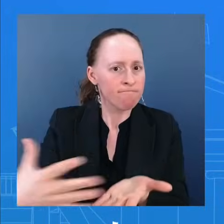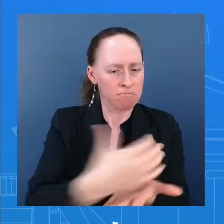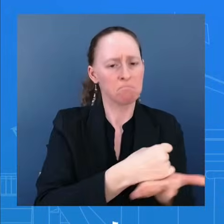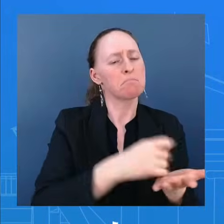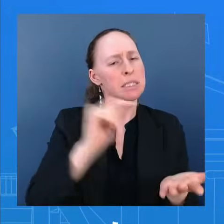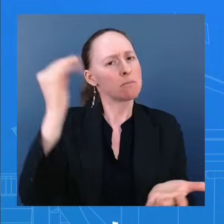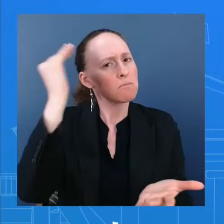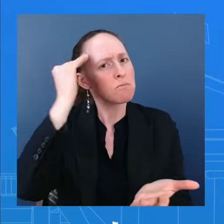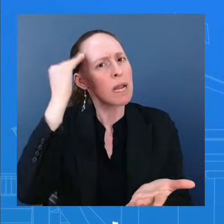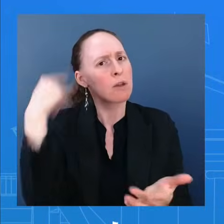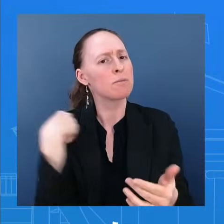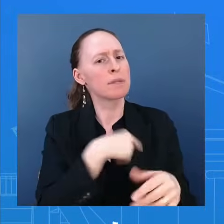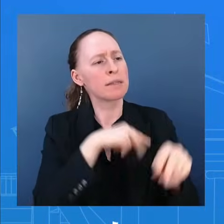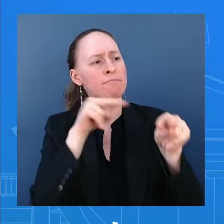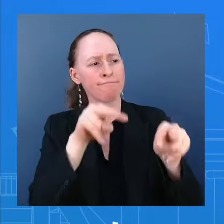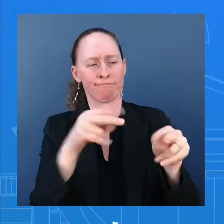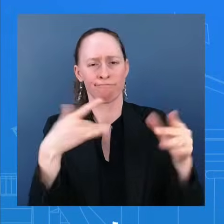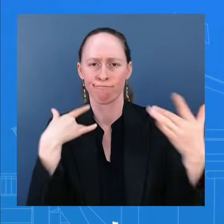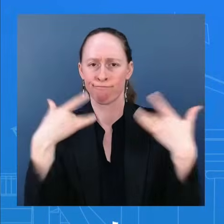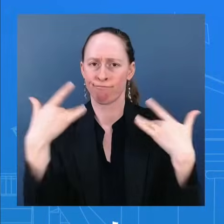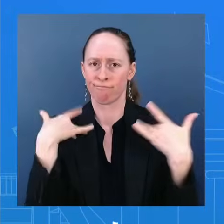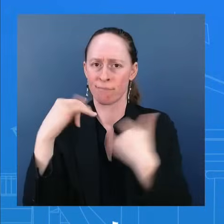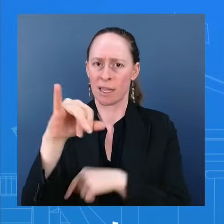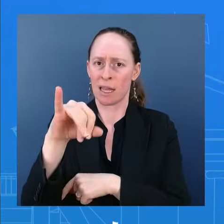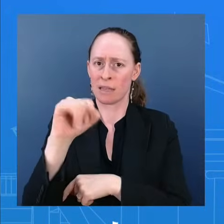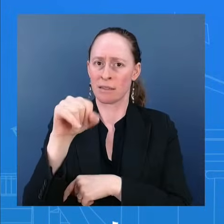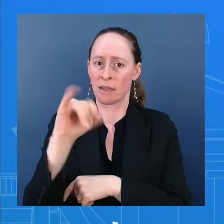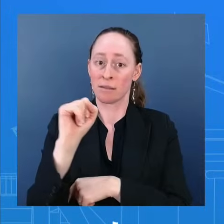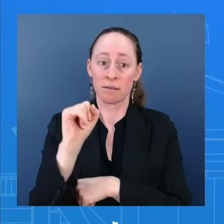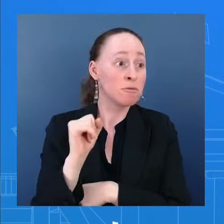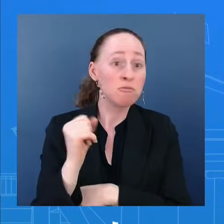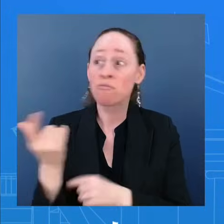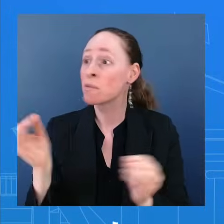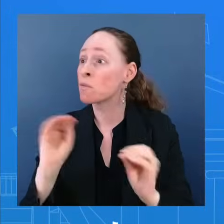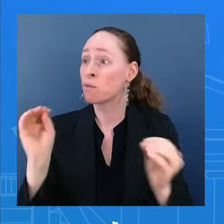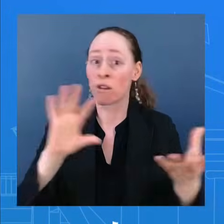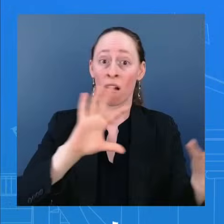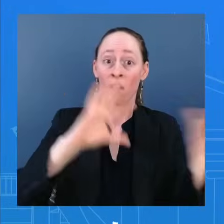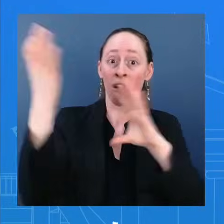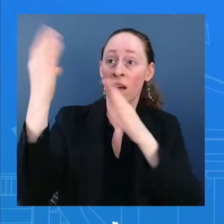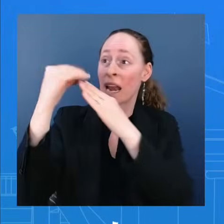And you can expect -- we have to expect that they're going to look at what's happening here